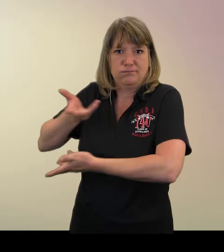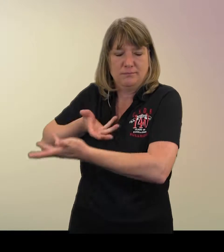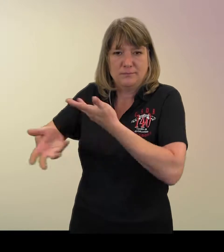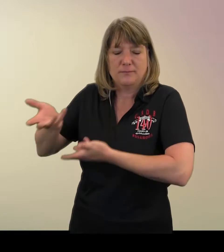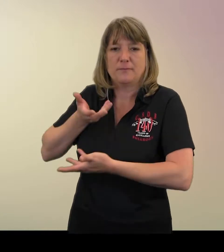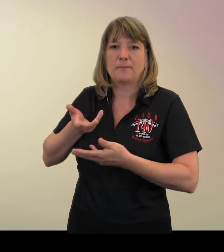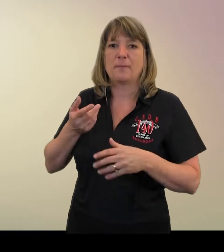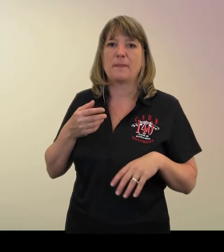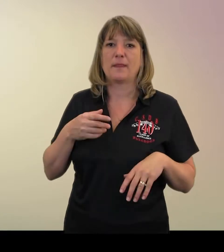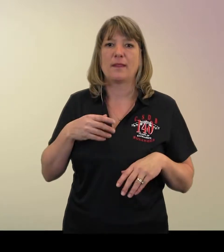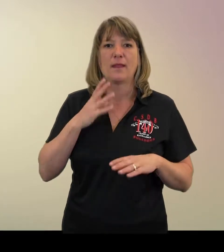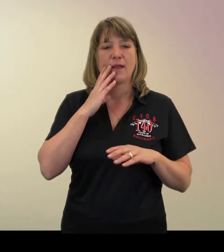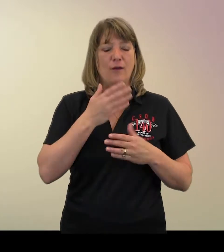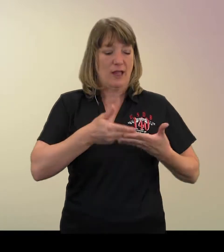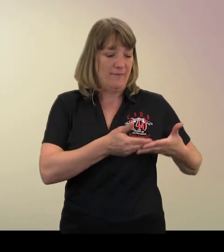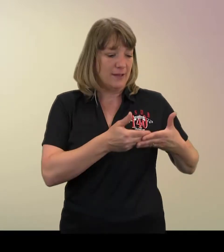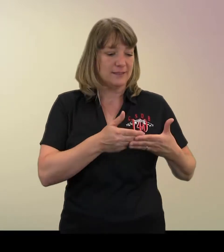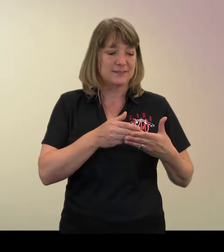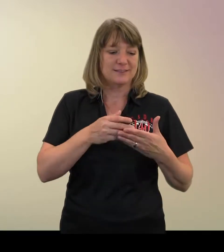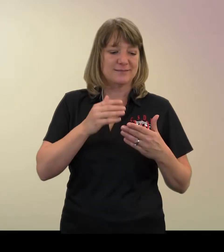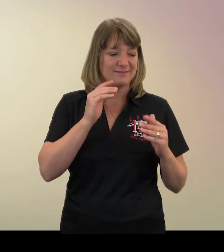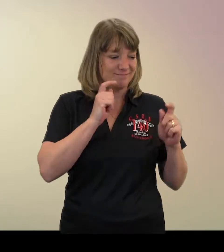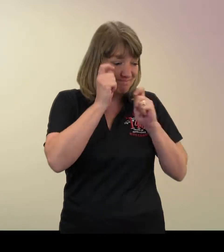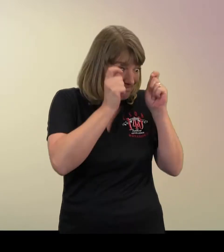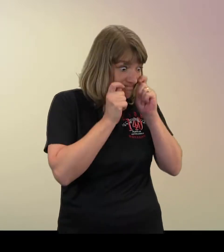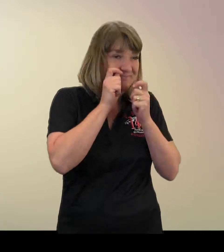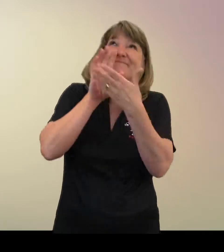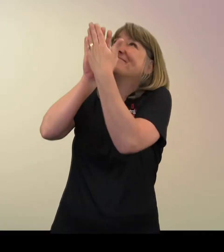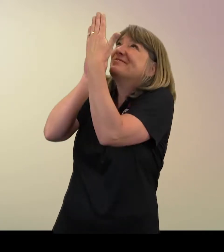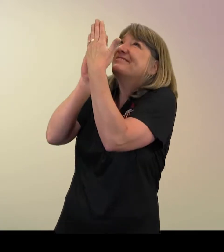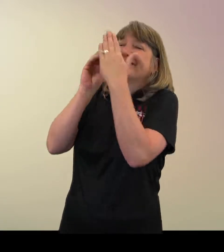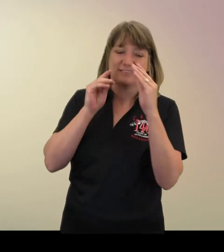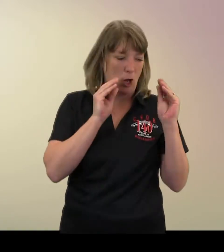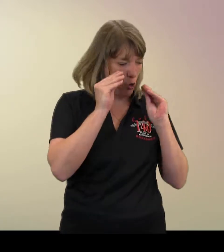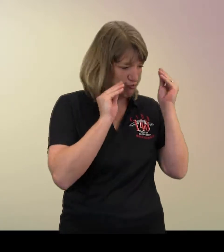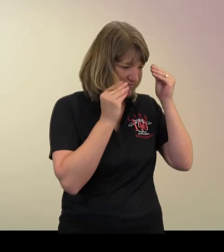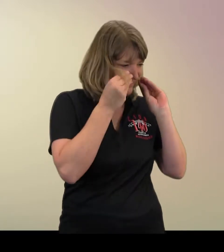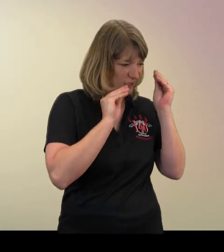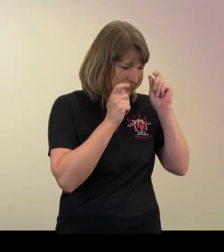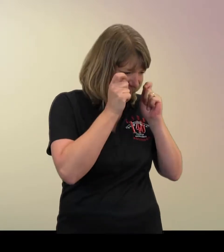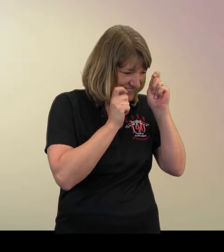imitating for infants, those facial expressions and silly mouth movements that you make